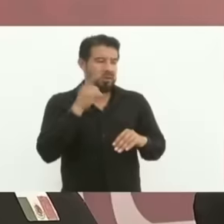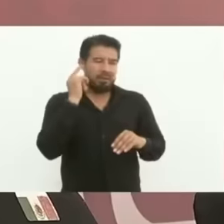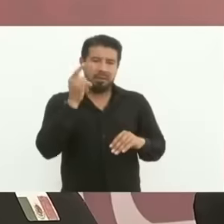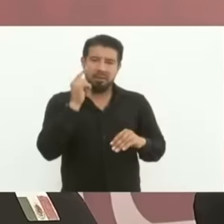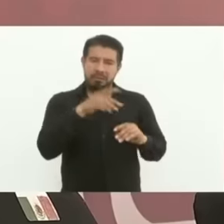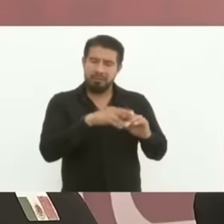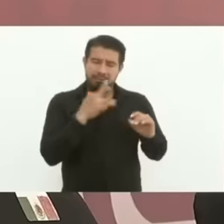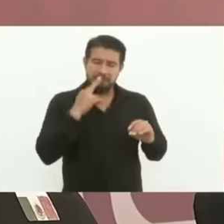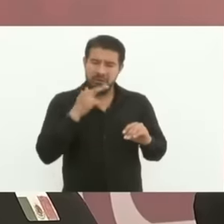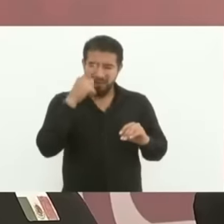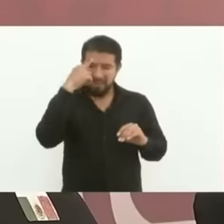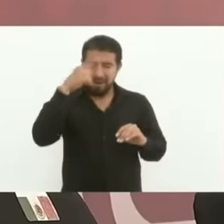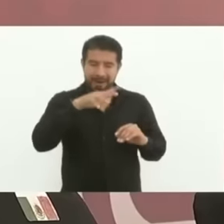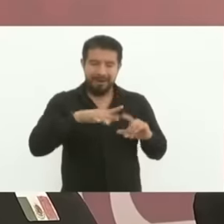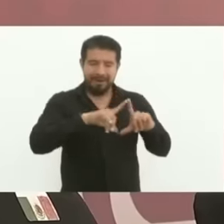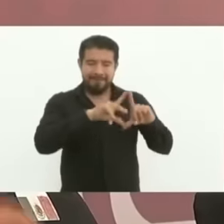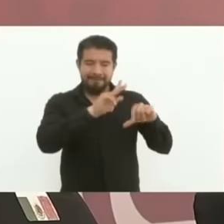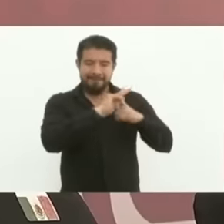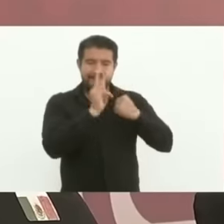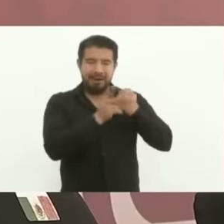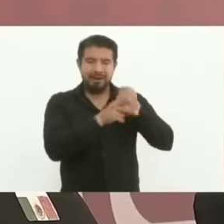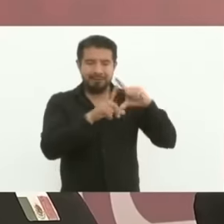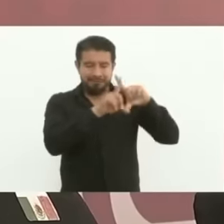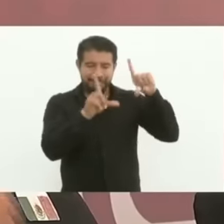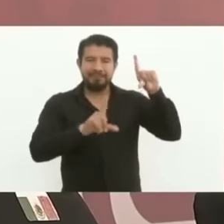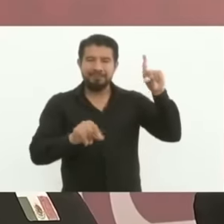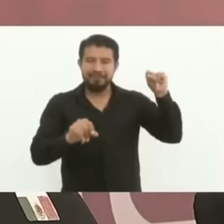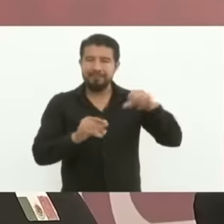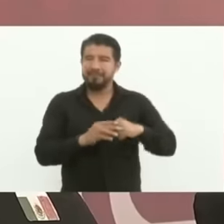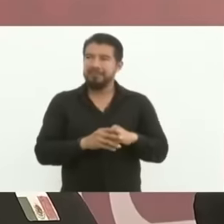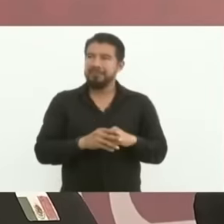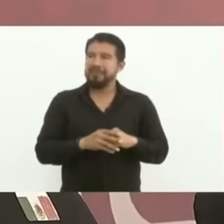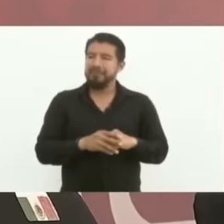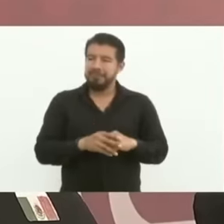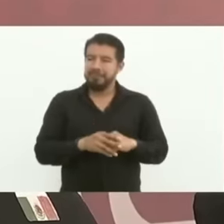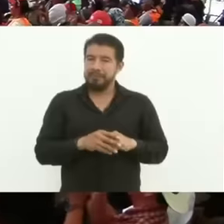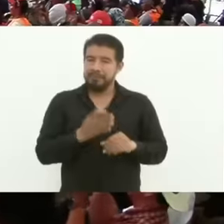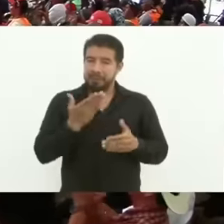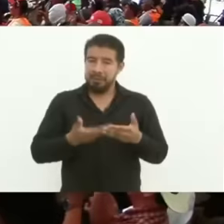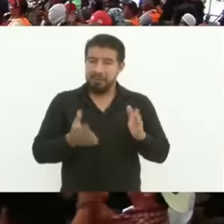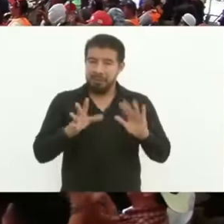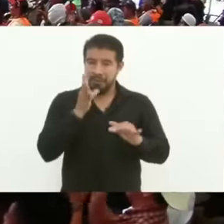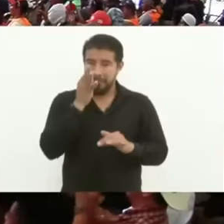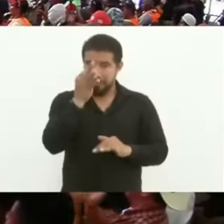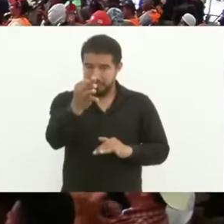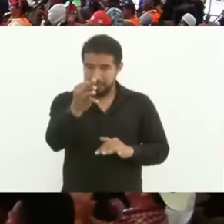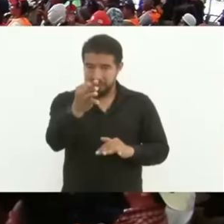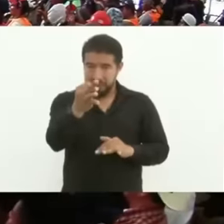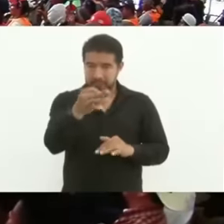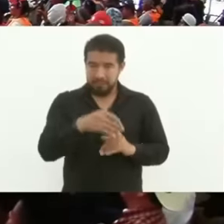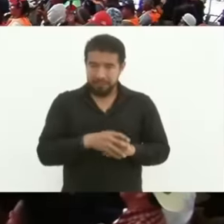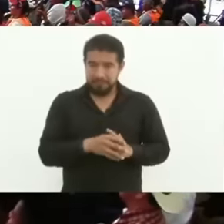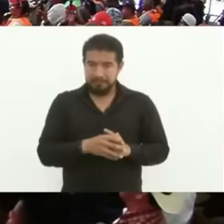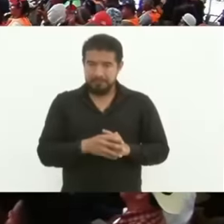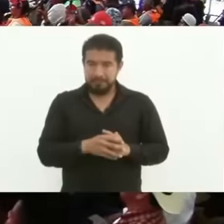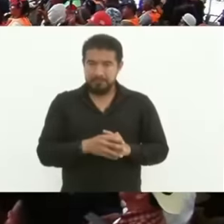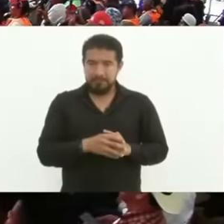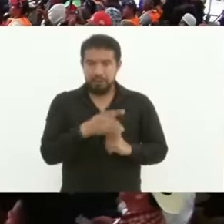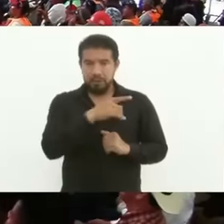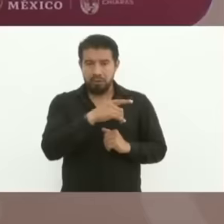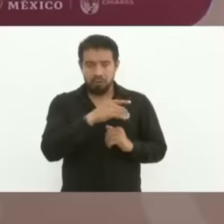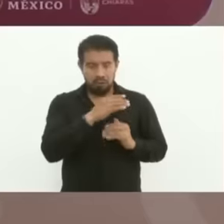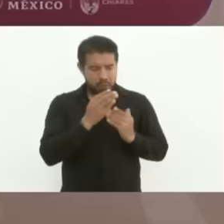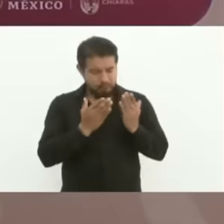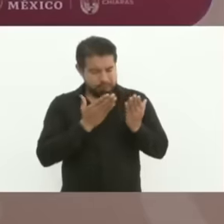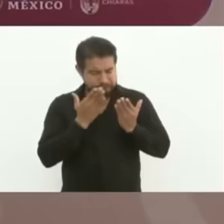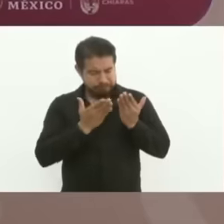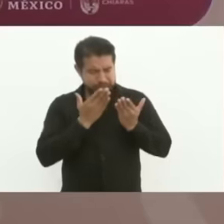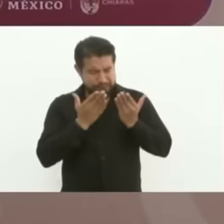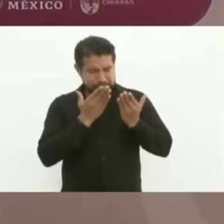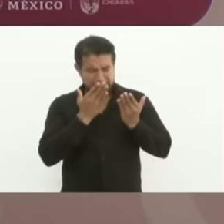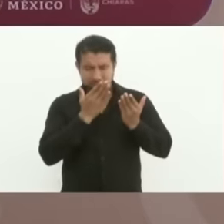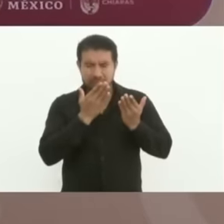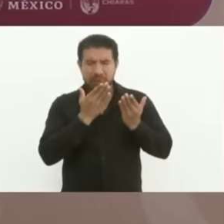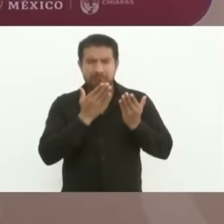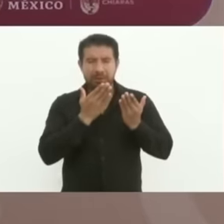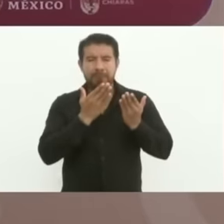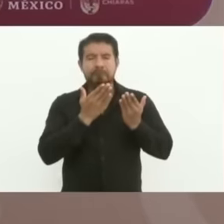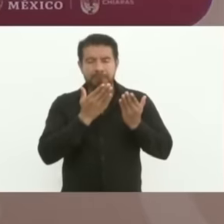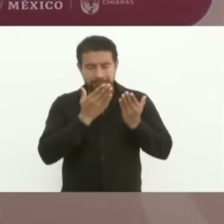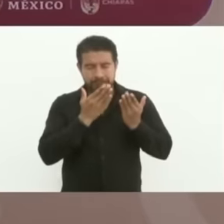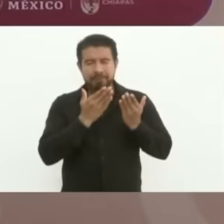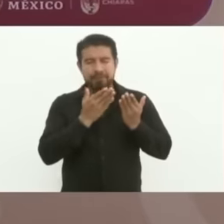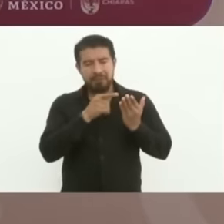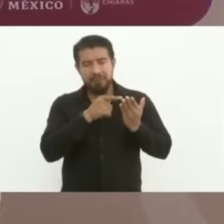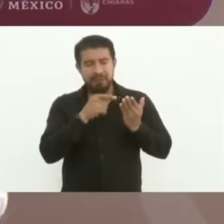to our country from here has been said but it is prepared and I always stop to explain it